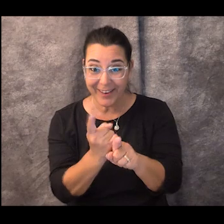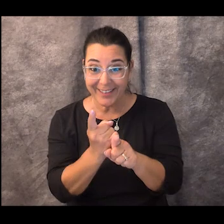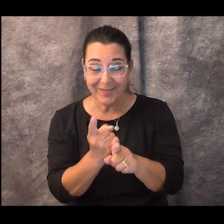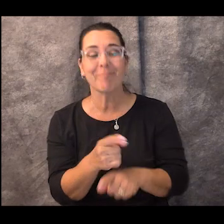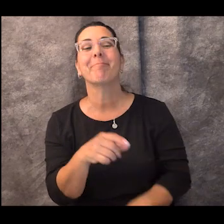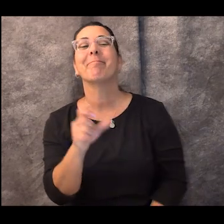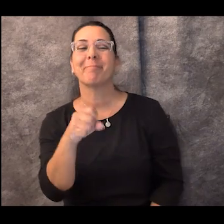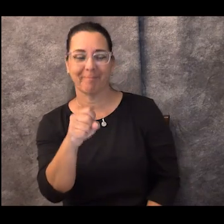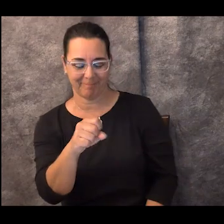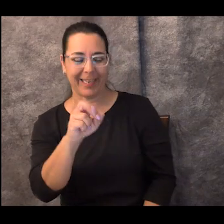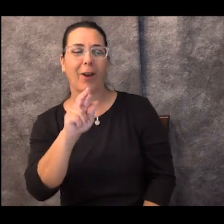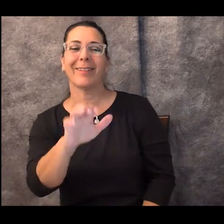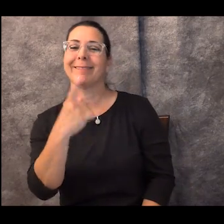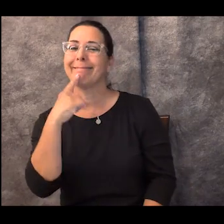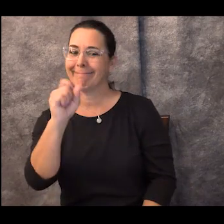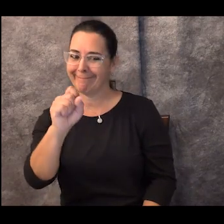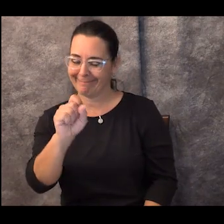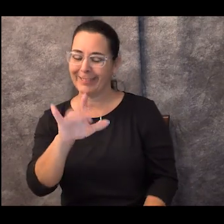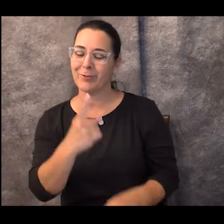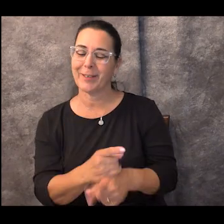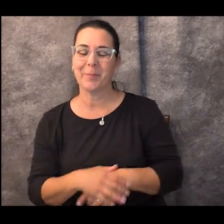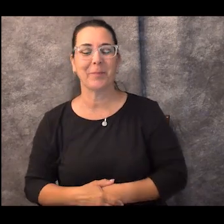you know, 2026, we're in a midterm election year.